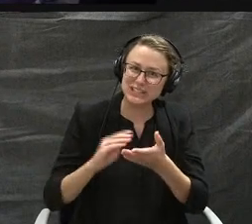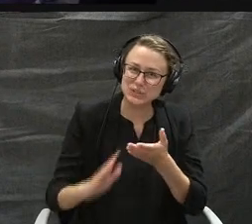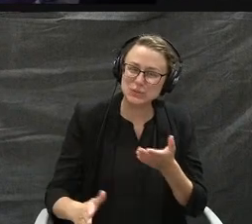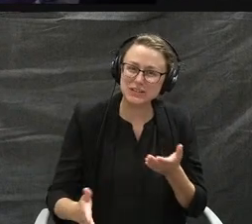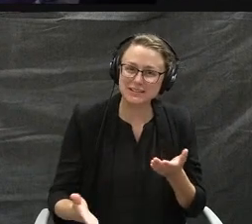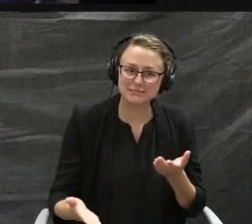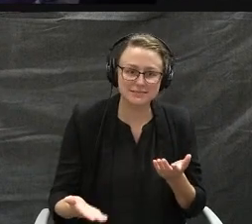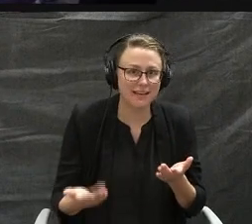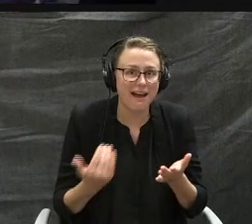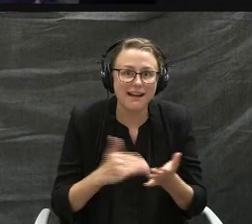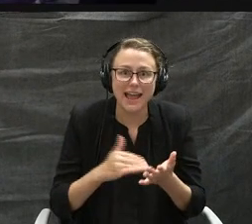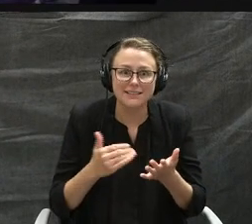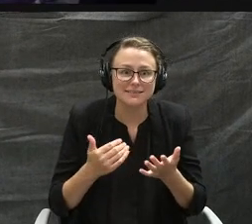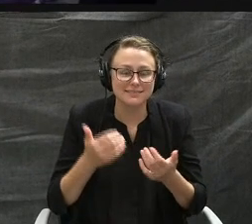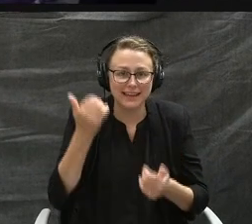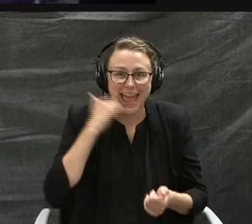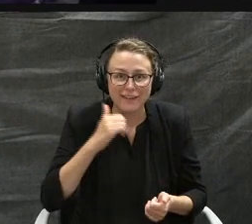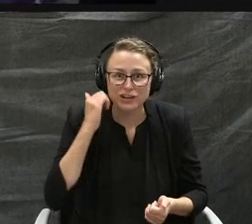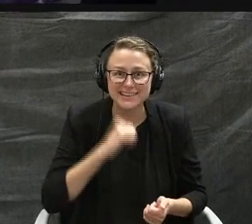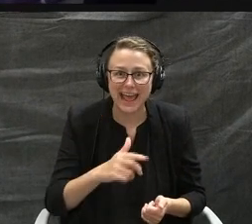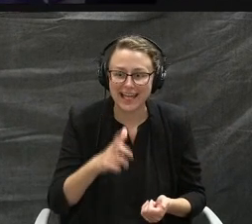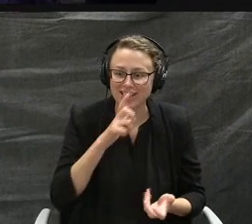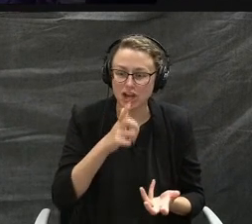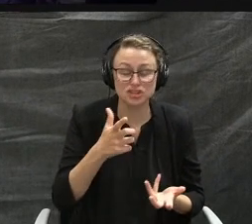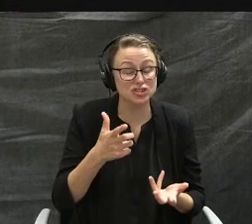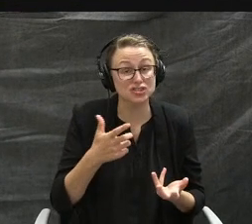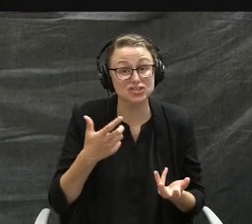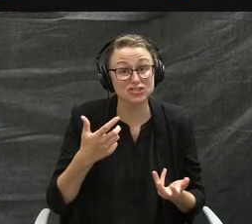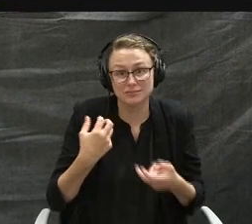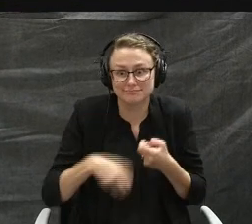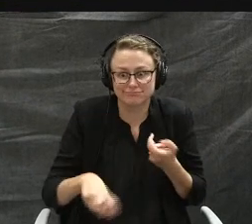getting kids fat each day are are significant. And then